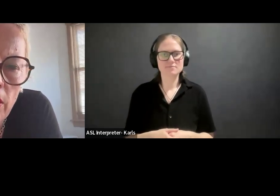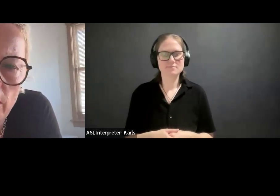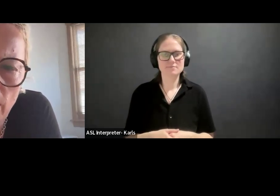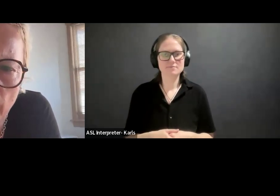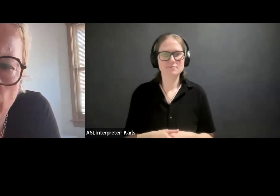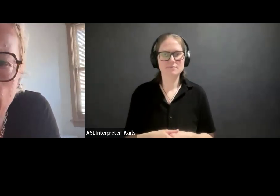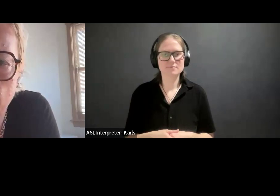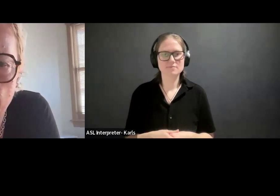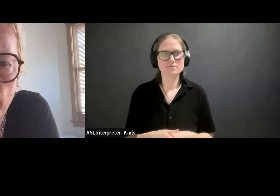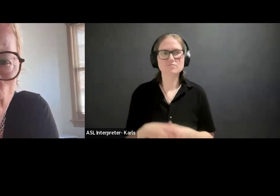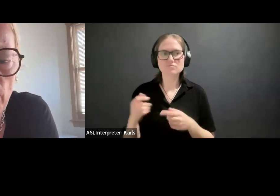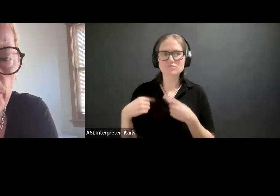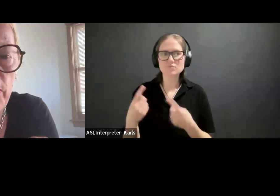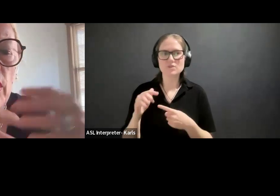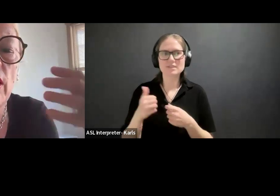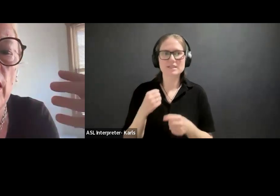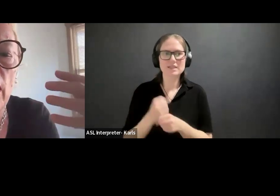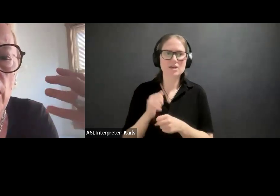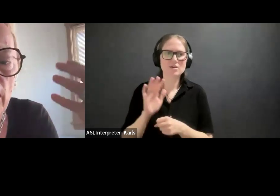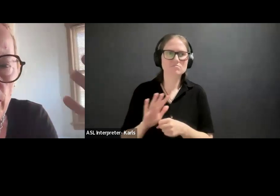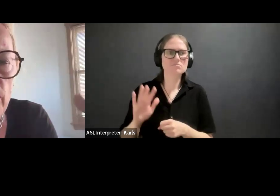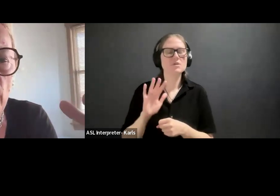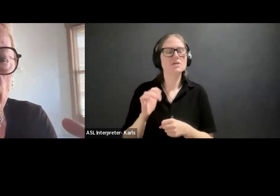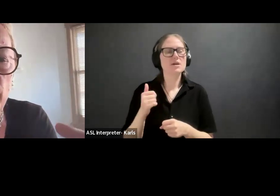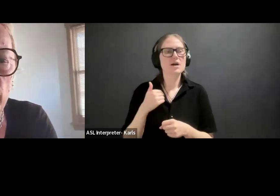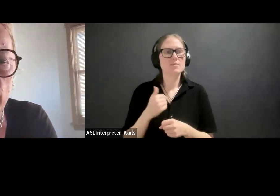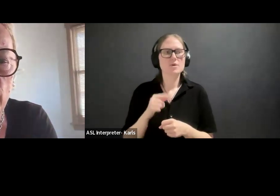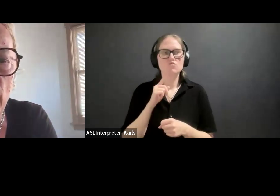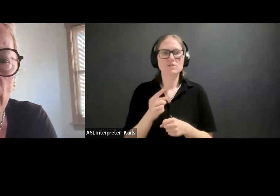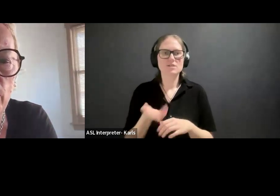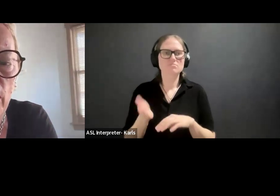decade or so. I've been really increasingly interested in how